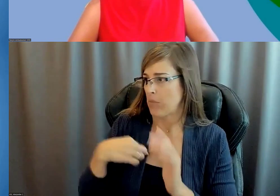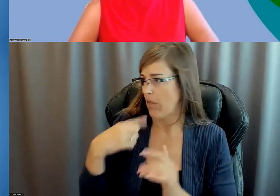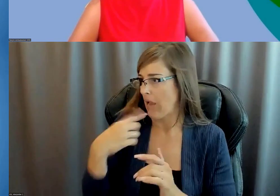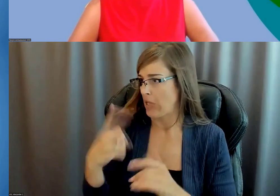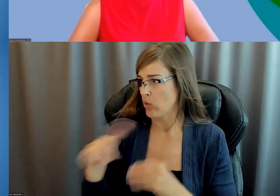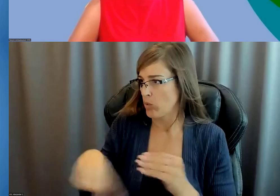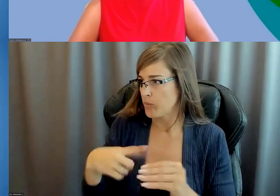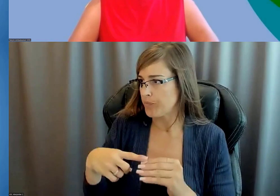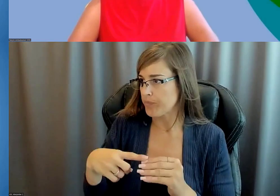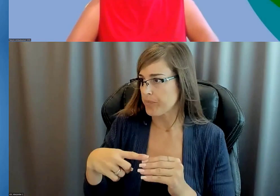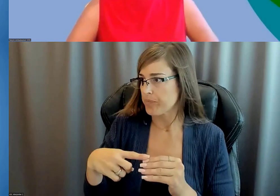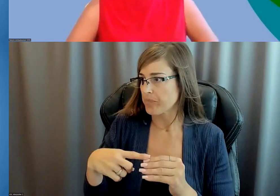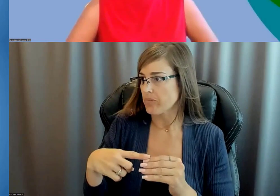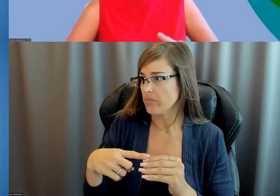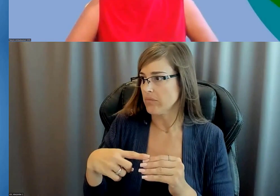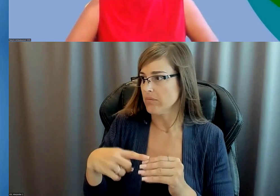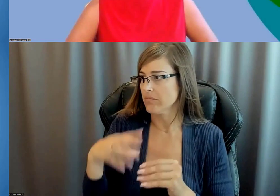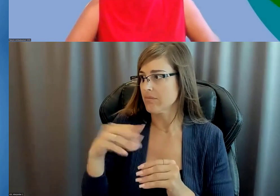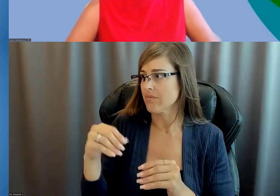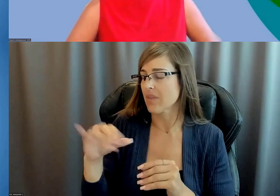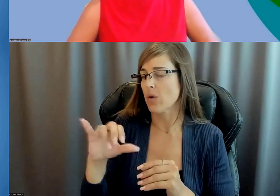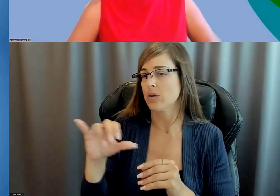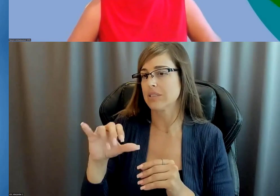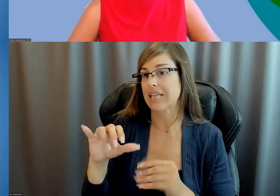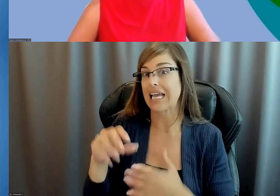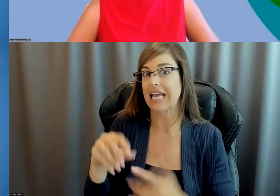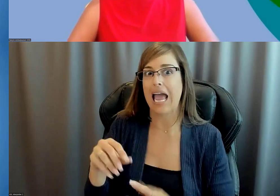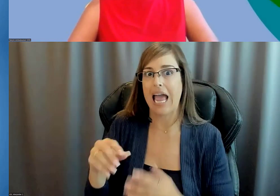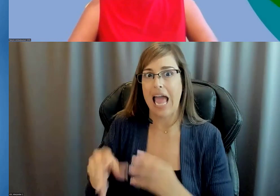and it was extra cautionary statement